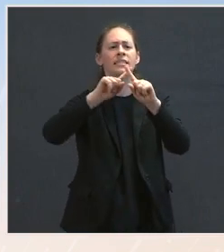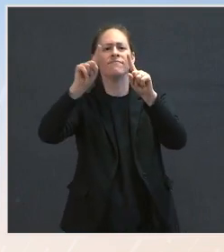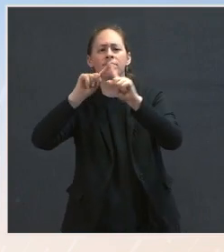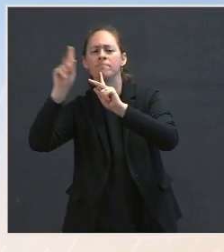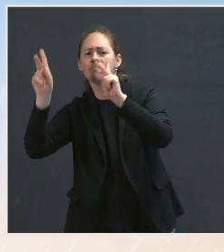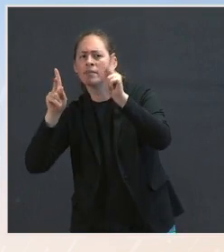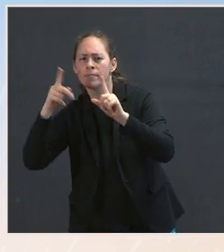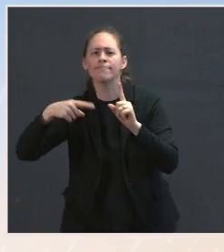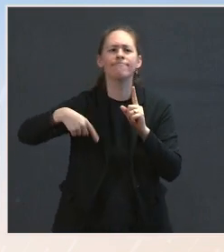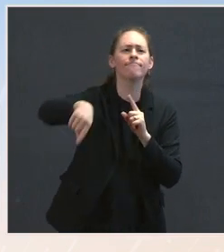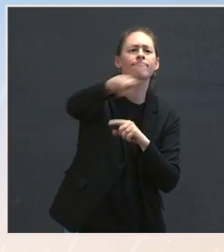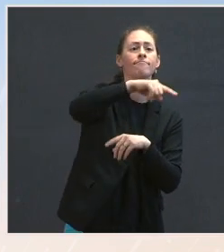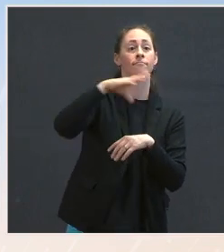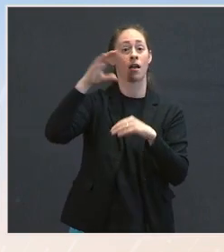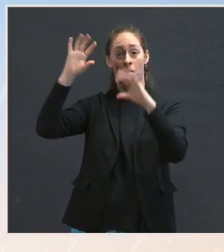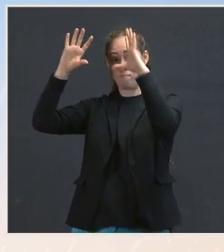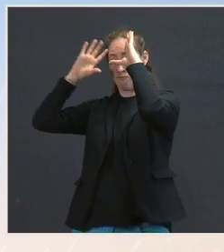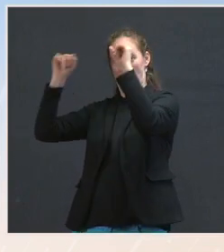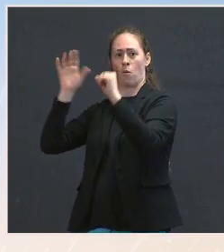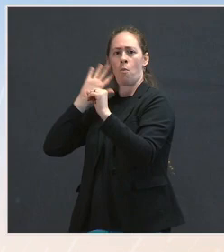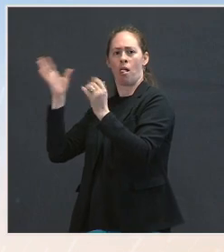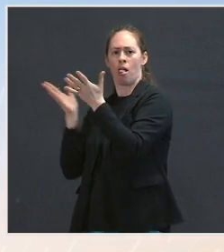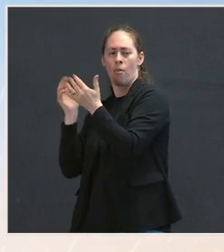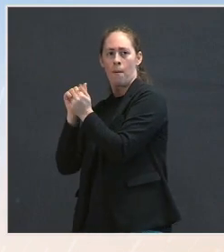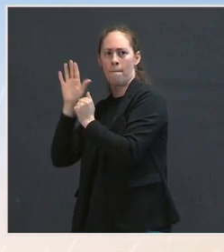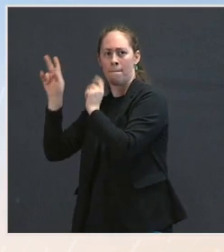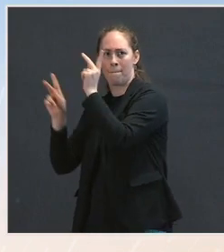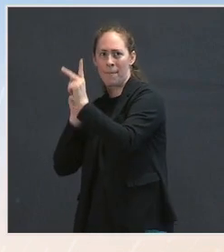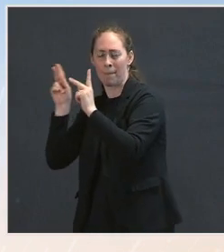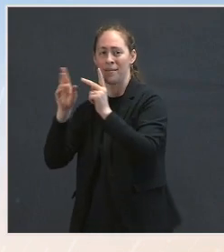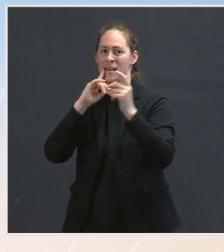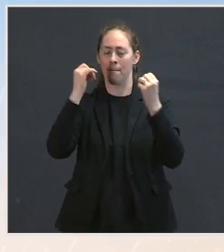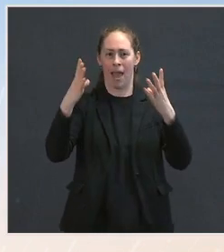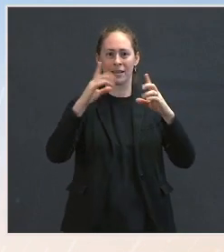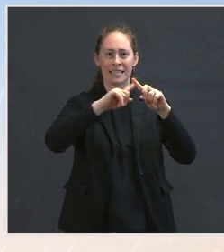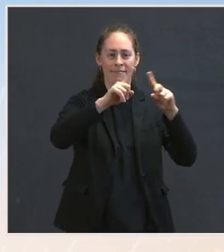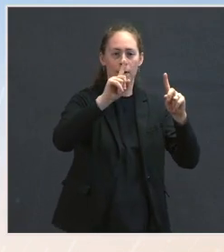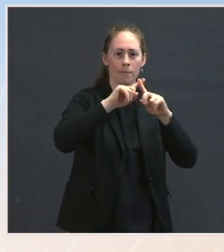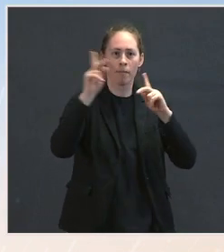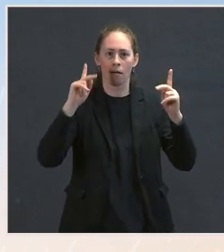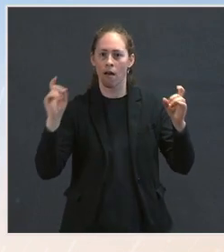And we're engaged at many levels with leaders in Saudi Arabia. The Press: So will the Crown Prince's counterparts here